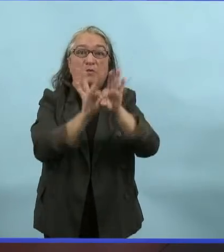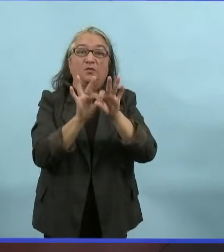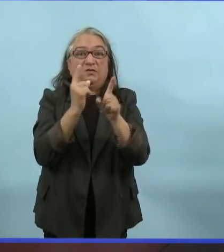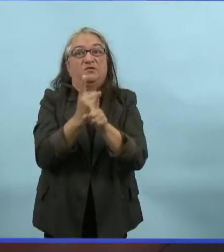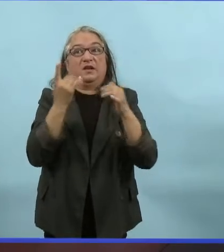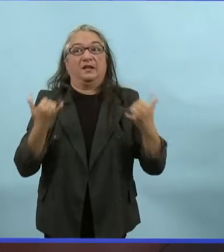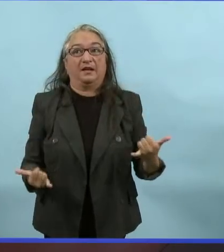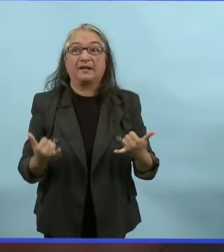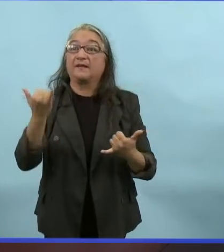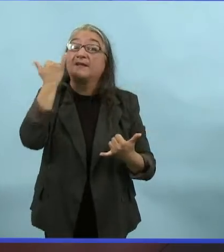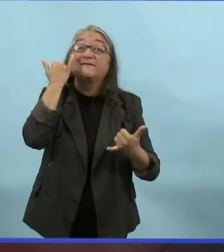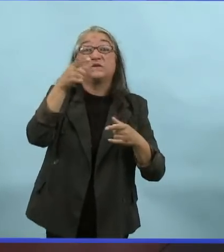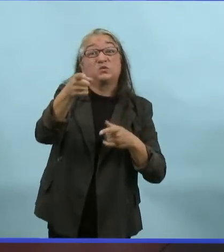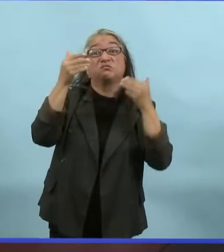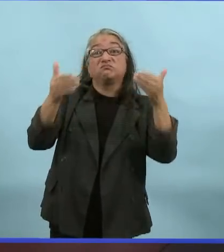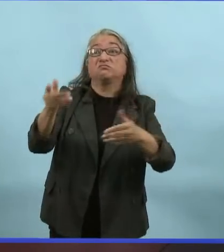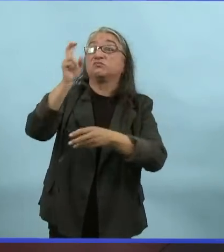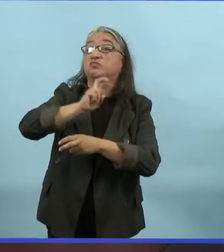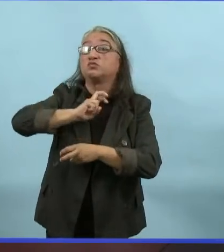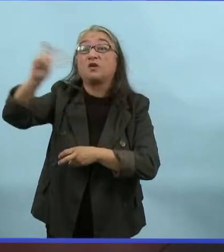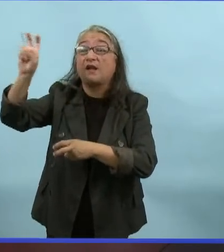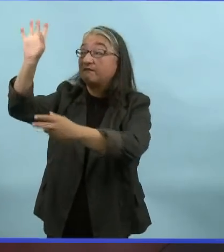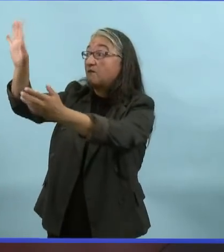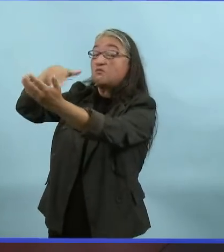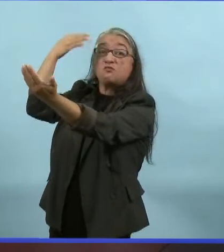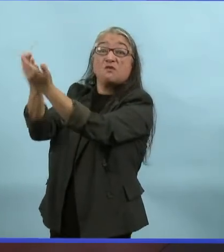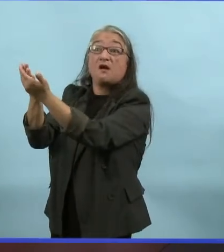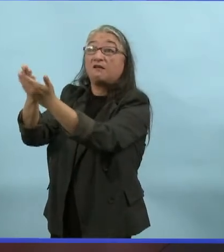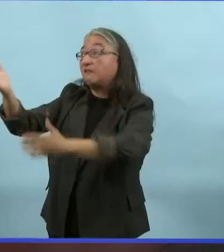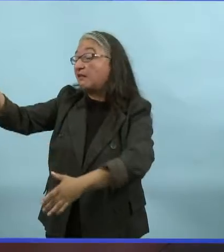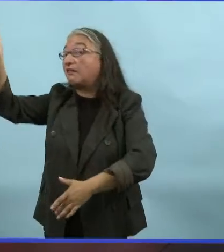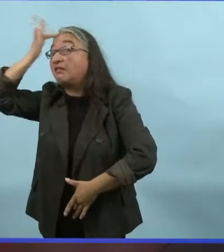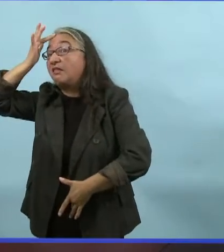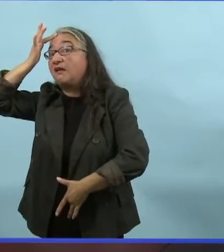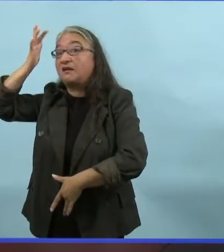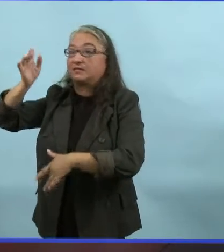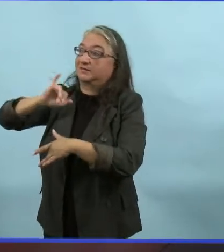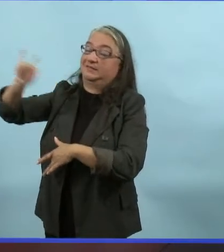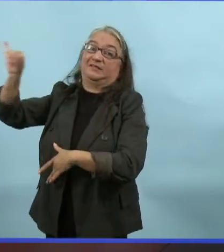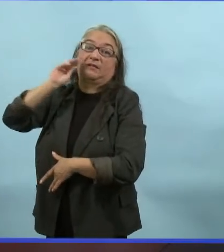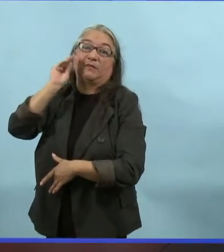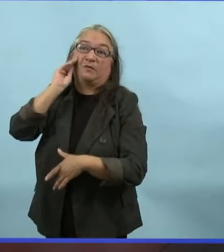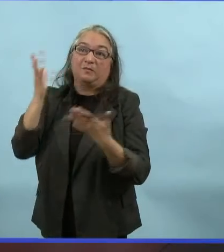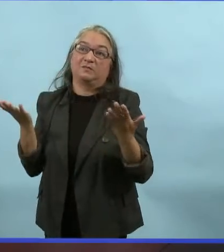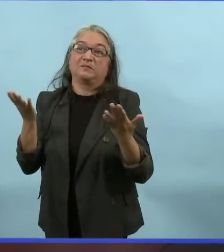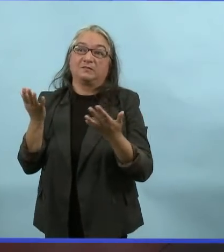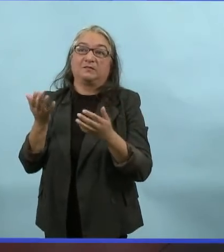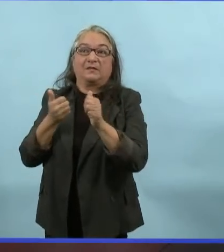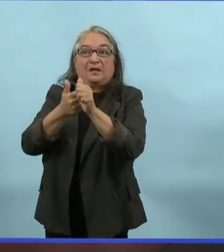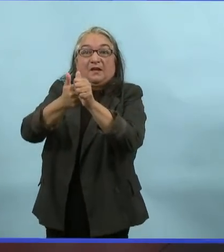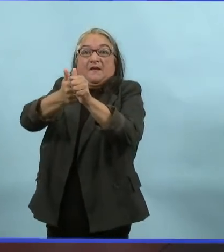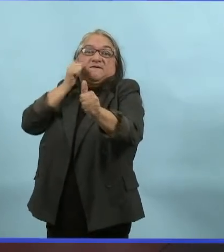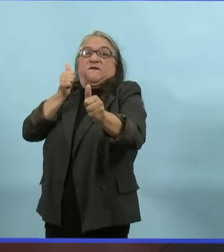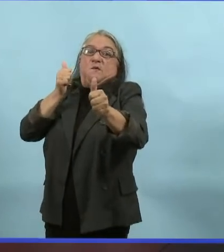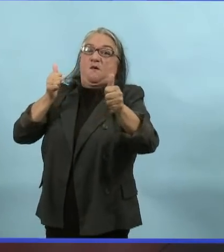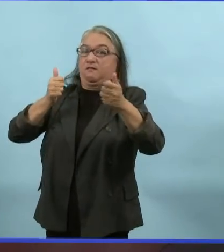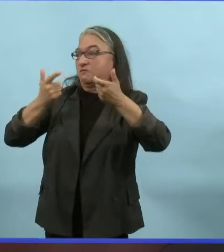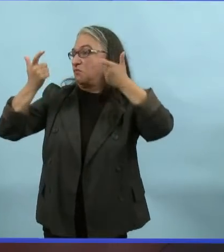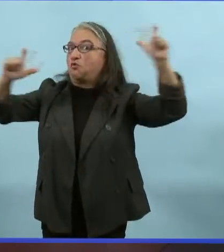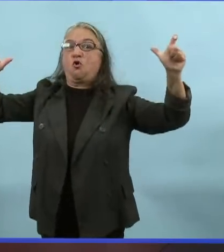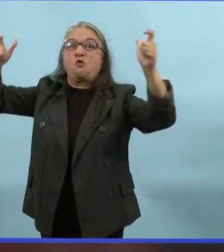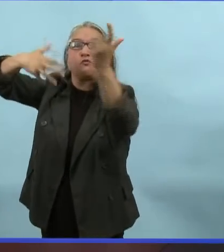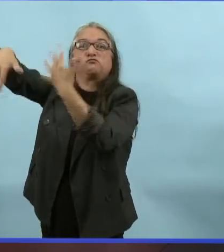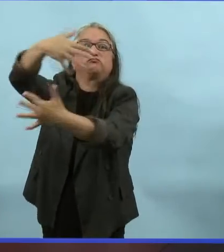i would avoid you know large gatherings that have no controls you know in them washing your hands